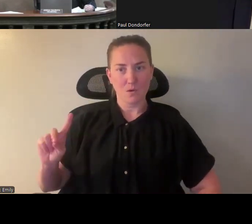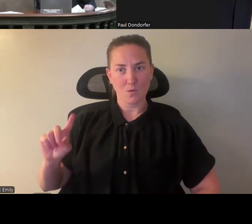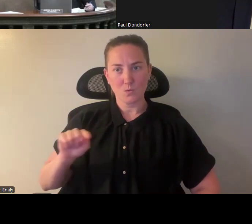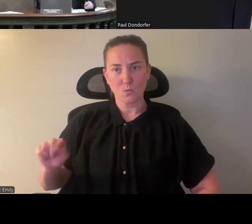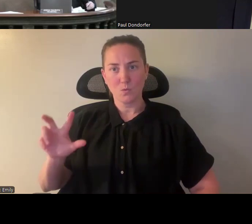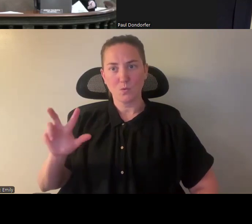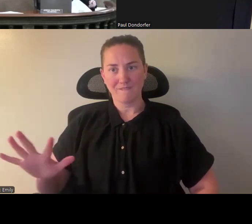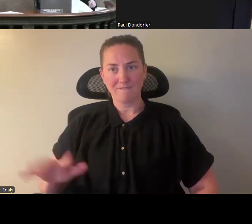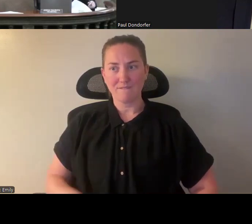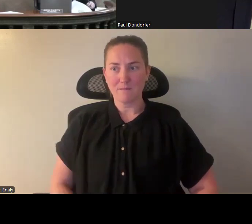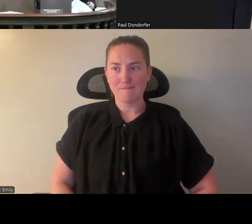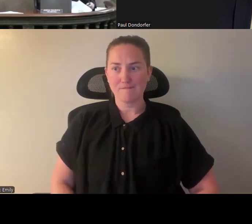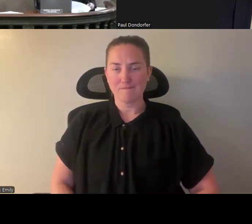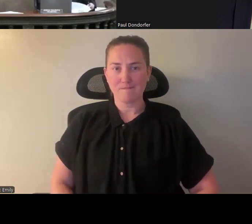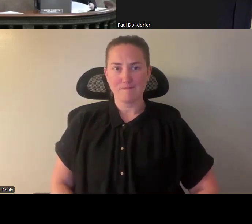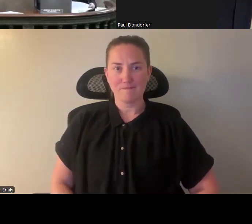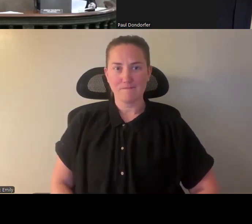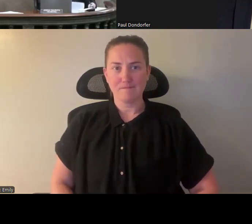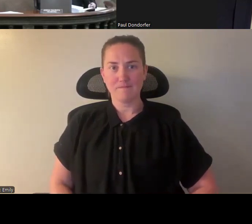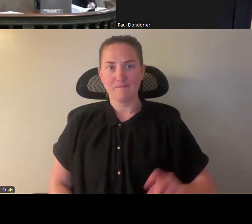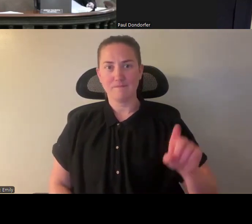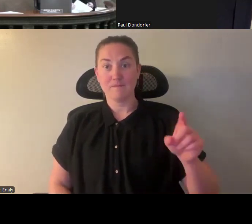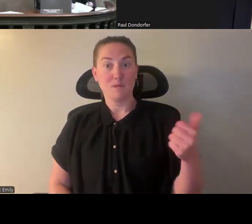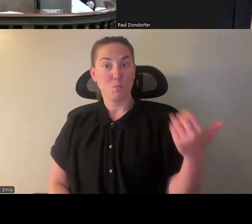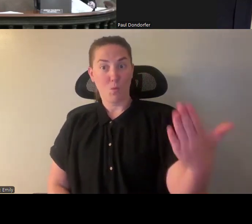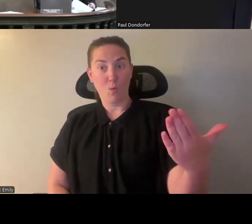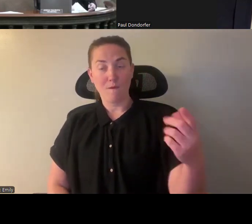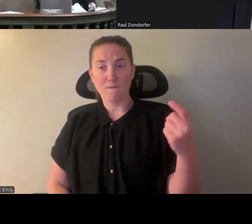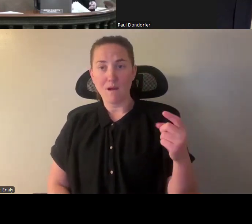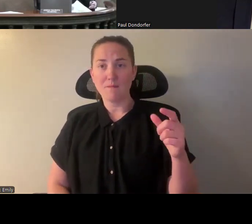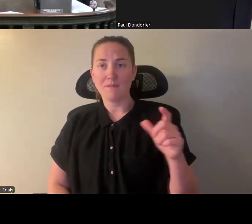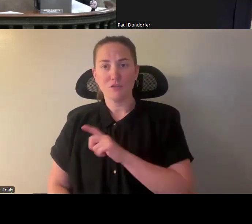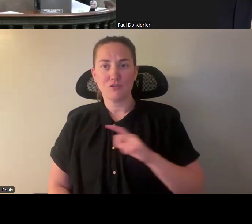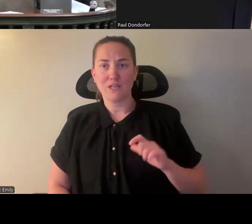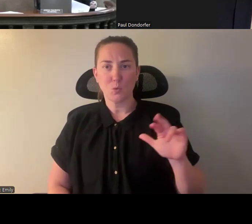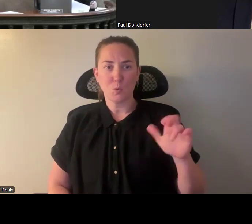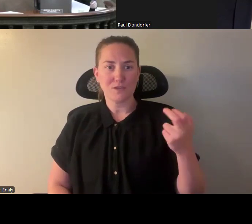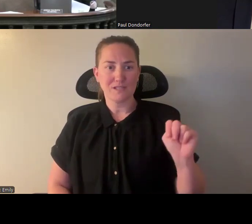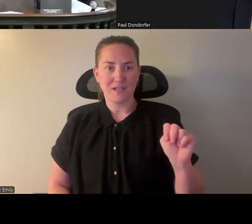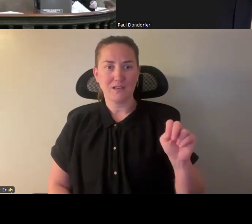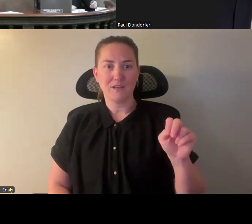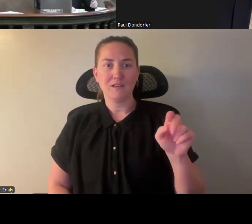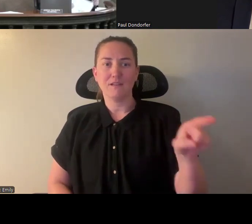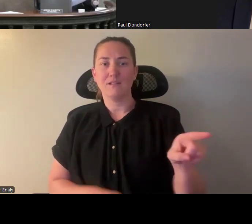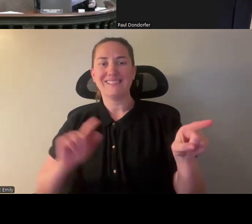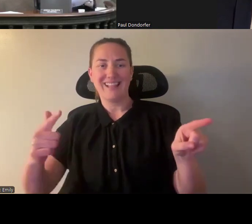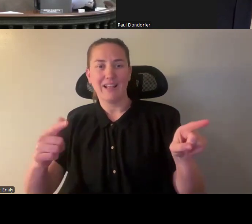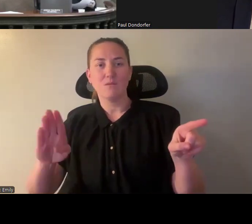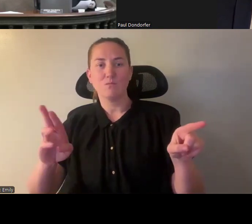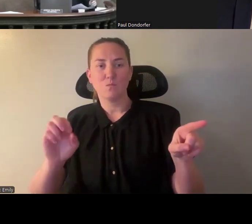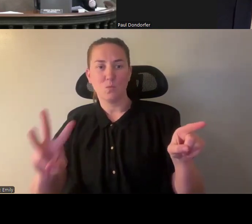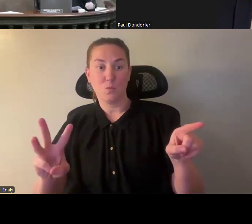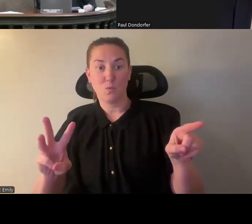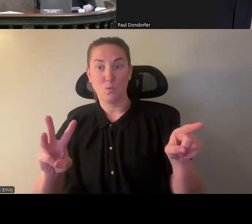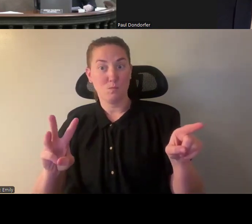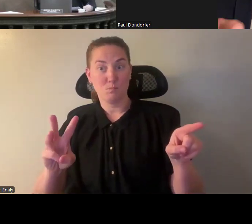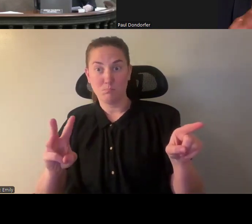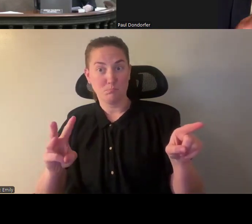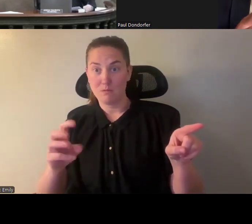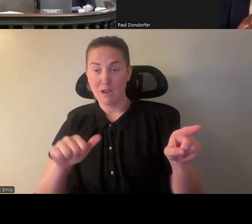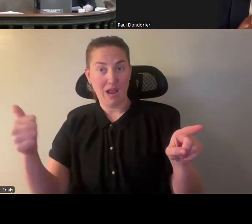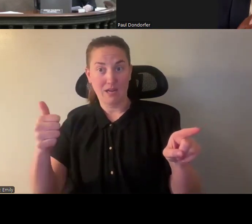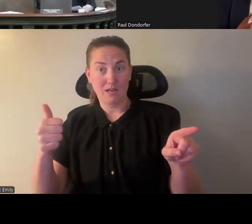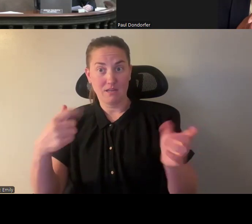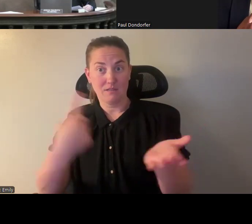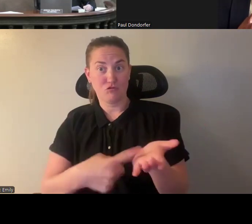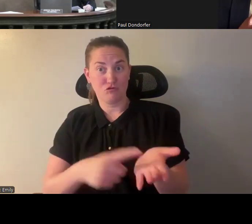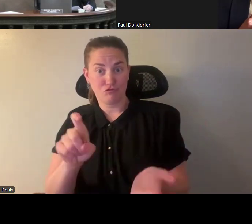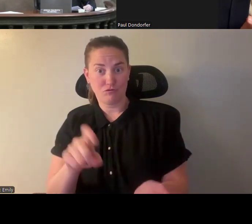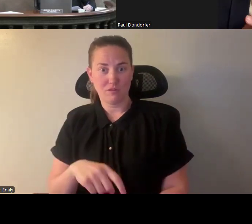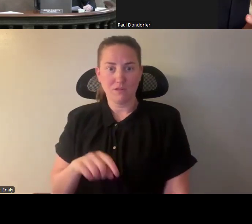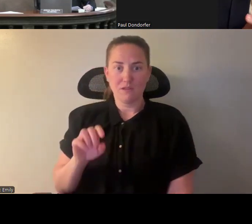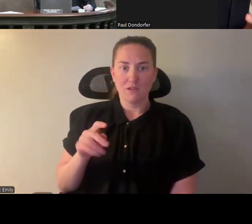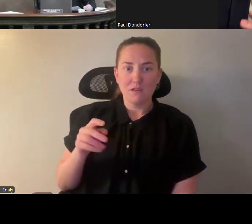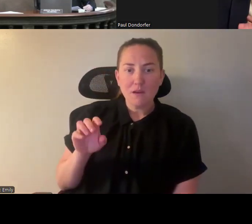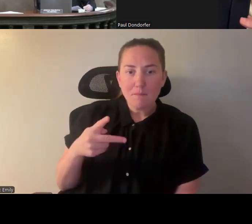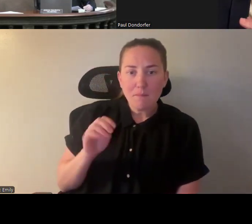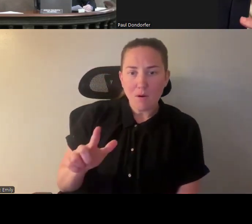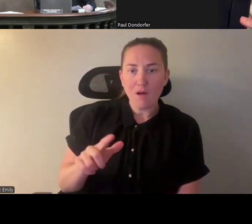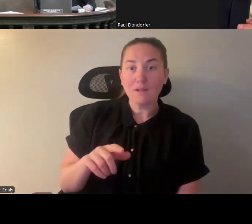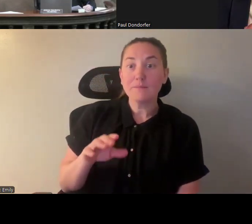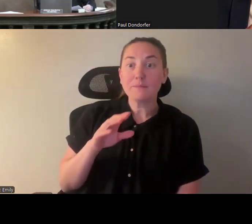35 Moved by legislator Uden seconded by legislator Brew Is there any discussion Madam President Yes